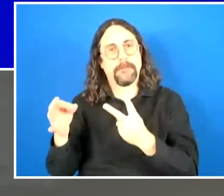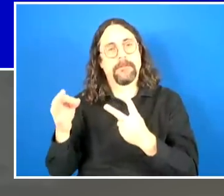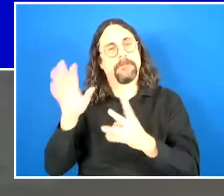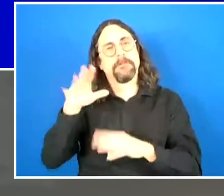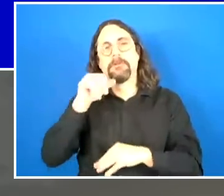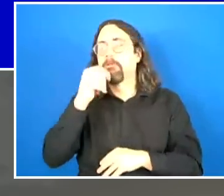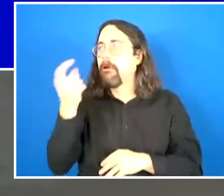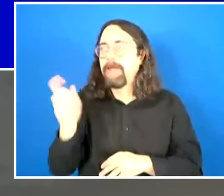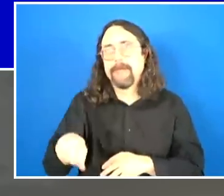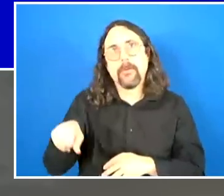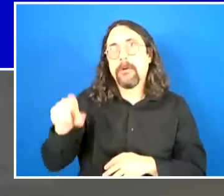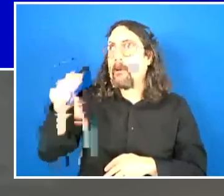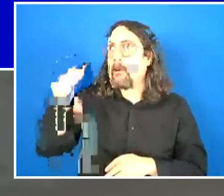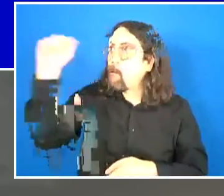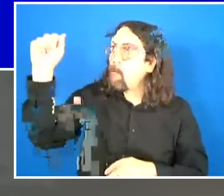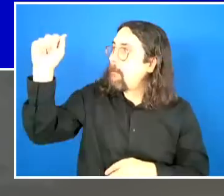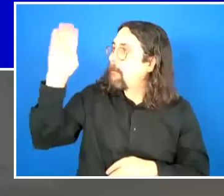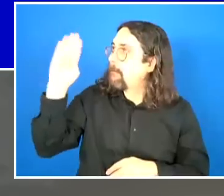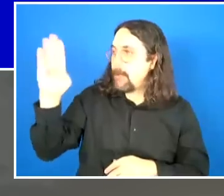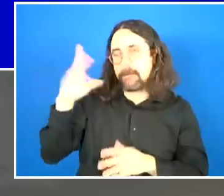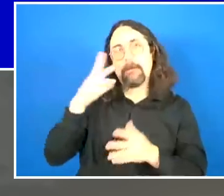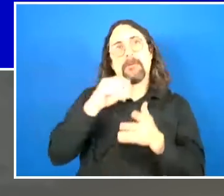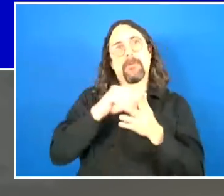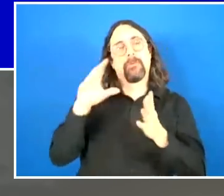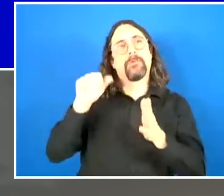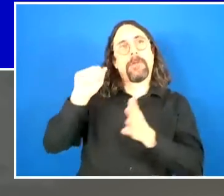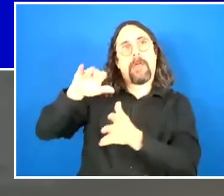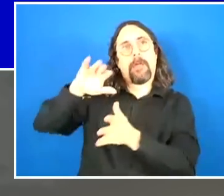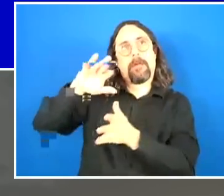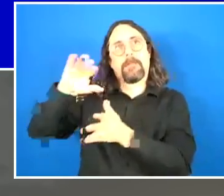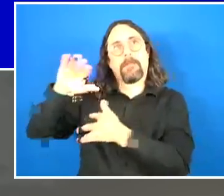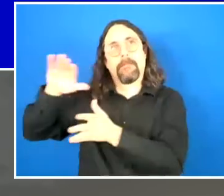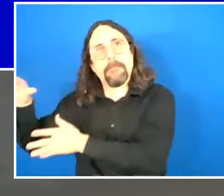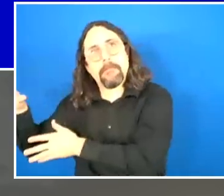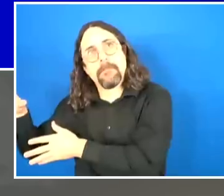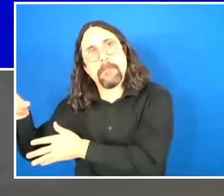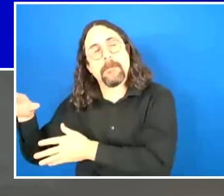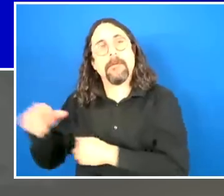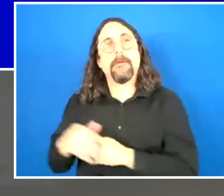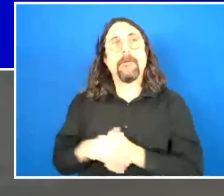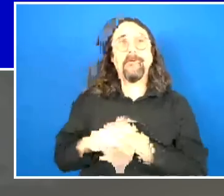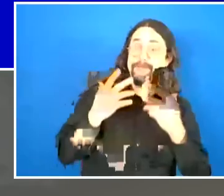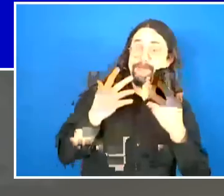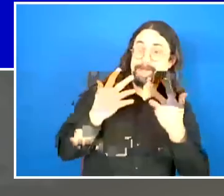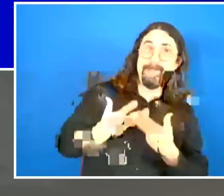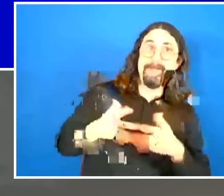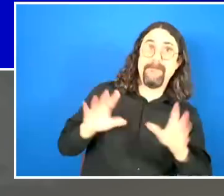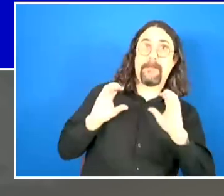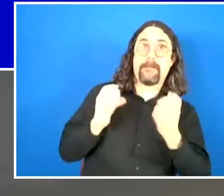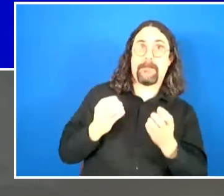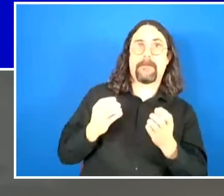TATH'S OCCURRED AND IT'S BEEN DIFFERENT FOR EACH STUDENT, THEY HAVE THE OPTION IF THEY HAVE COMPLETED A COURSE THEY'RE GOING TO GET THE